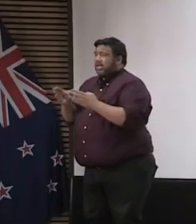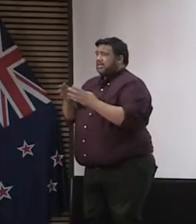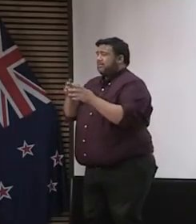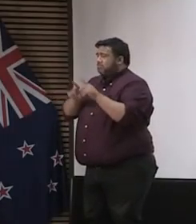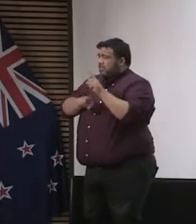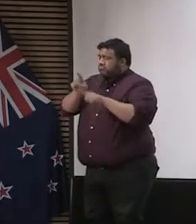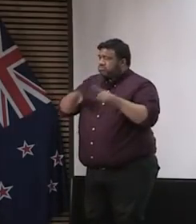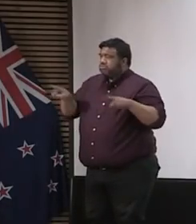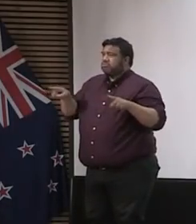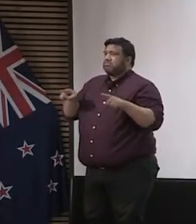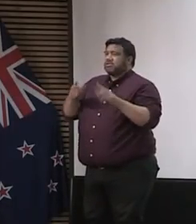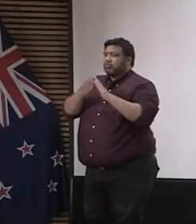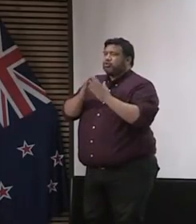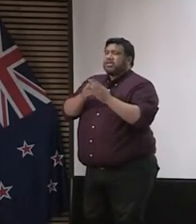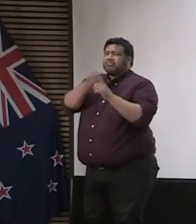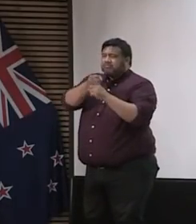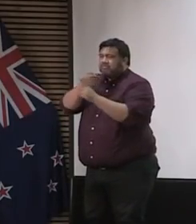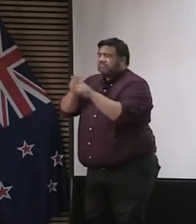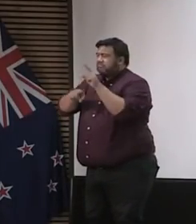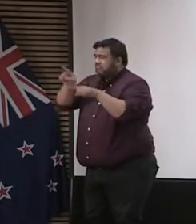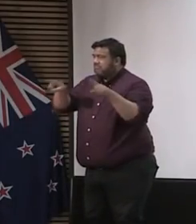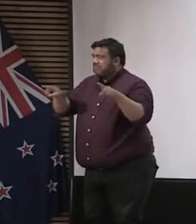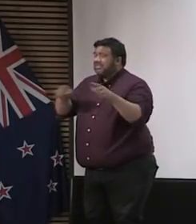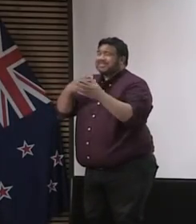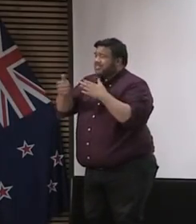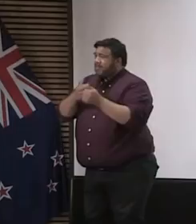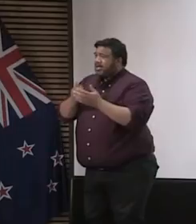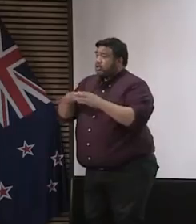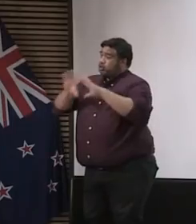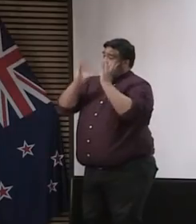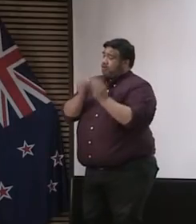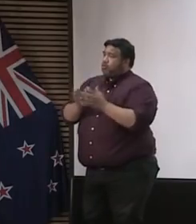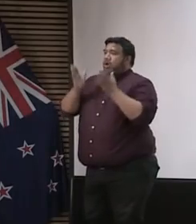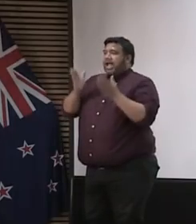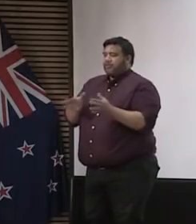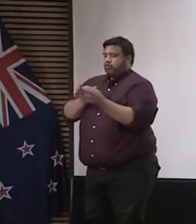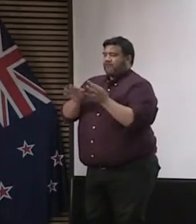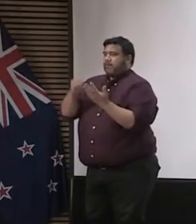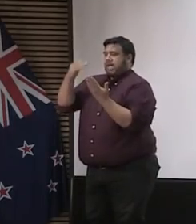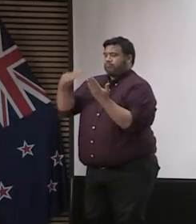need a plan forthe health, wellbeing andsafety of all of those Kiwiswhether they are children